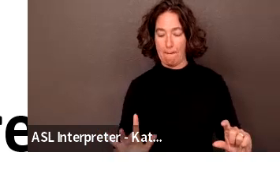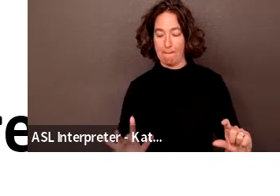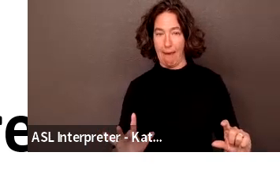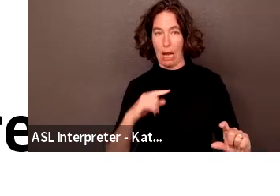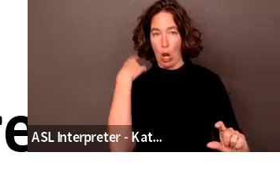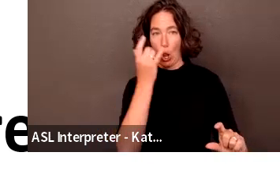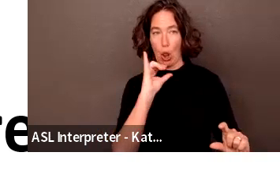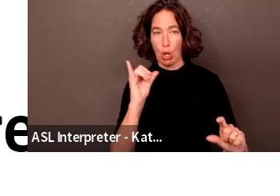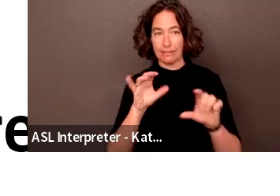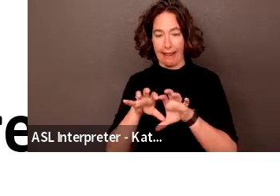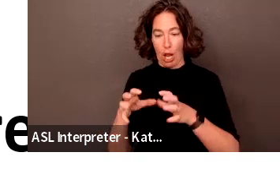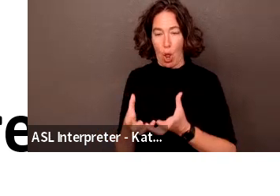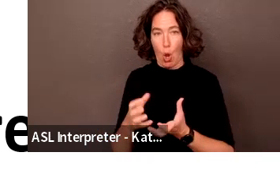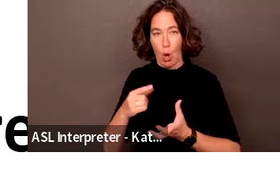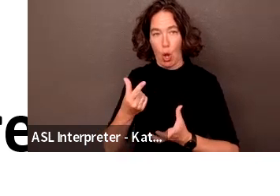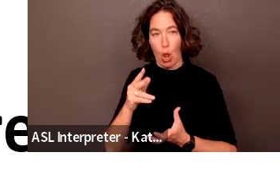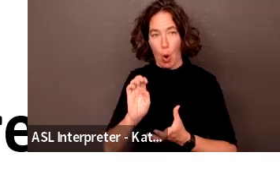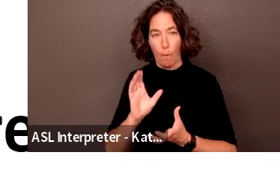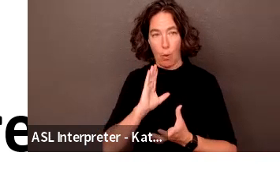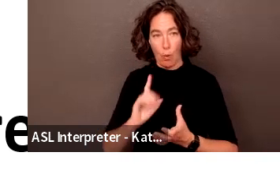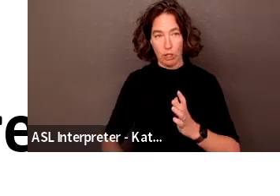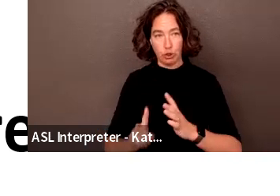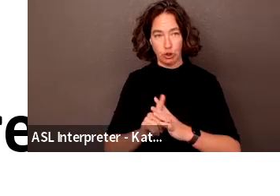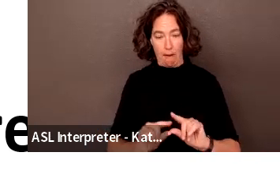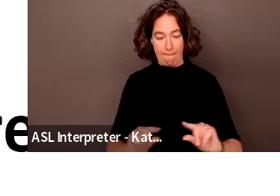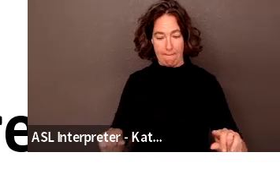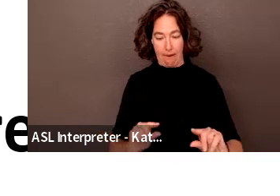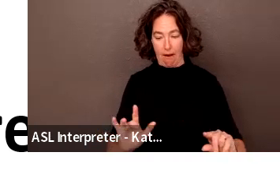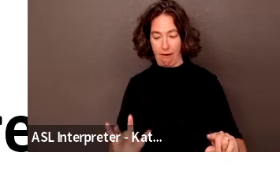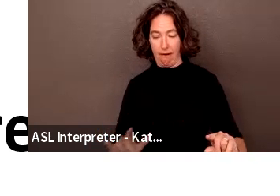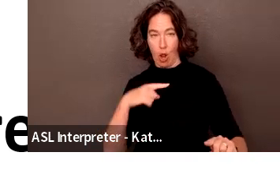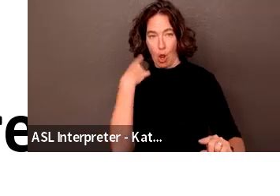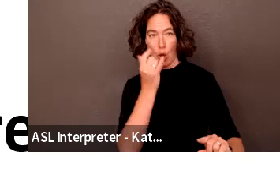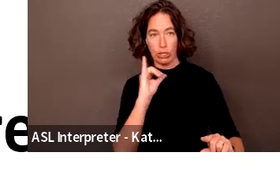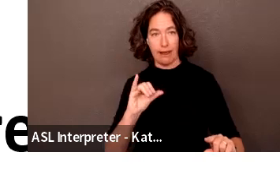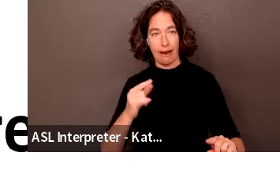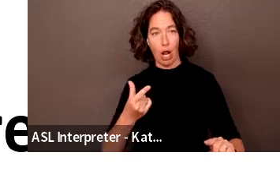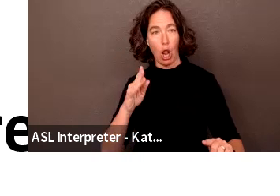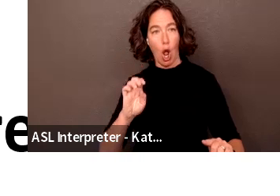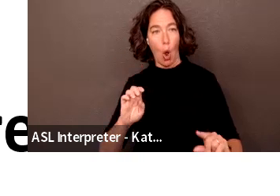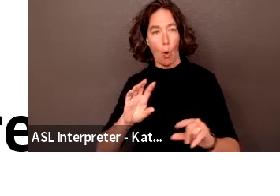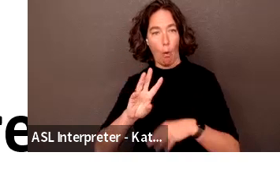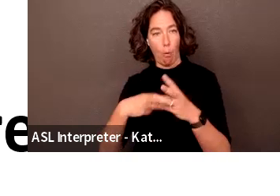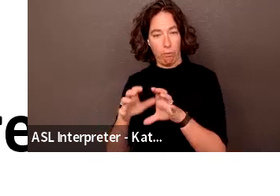in Spanish, you can request a device. If you're in person. Otherwise, what